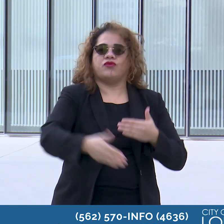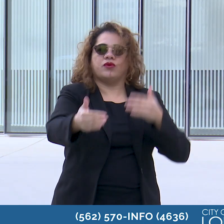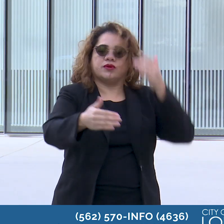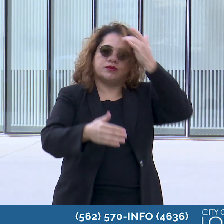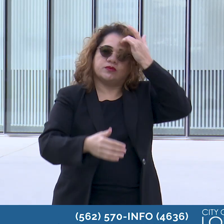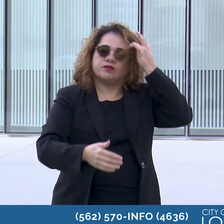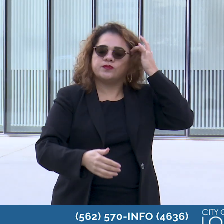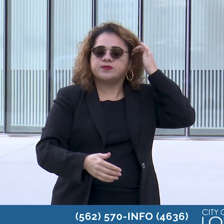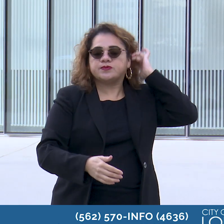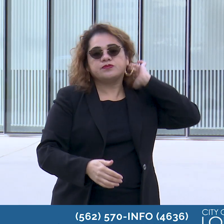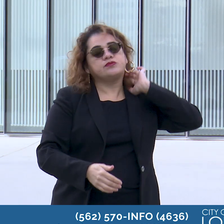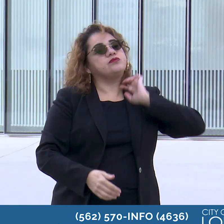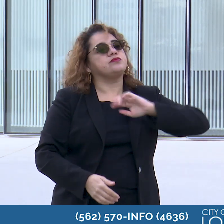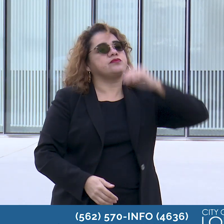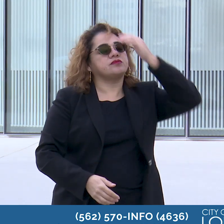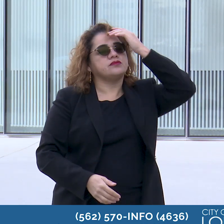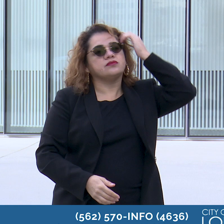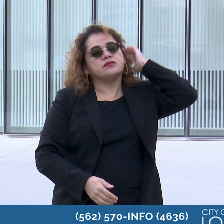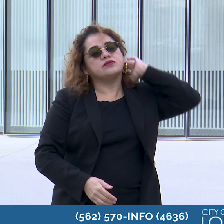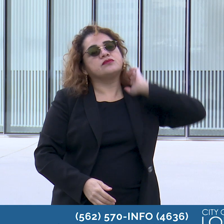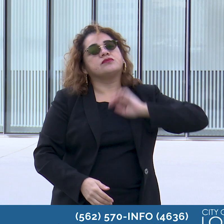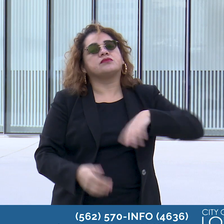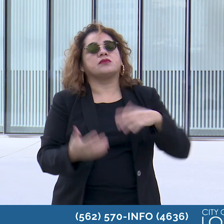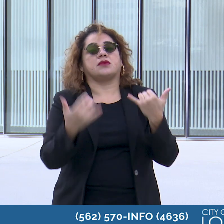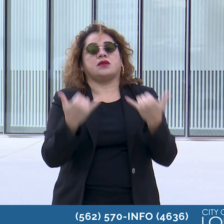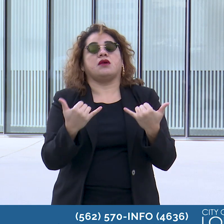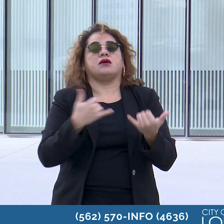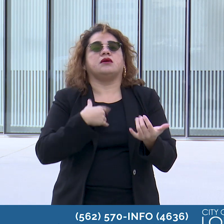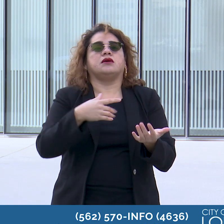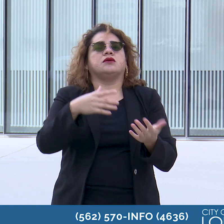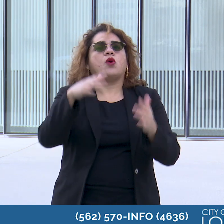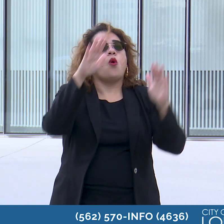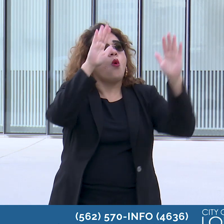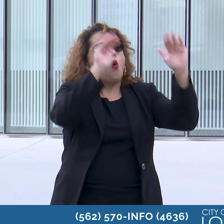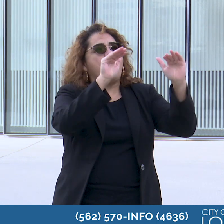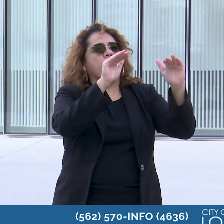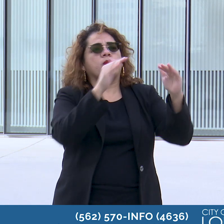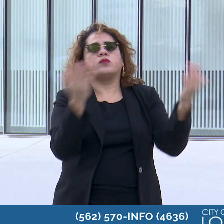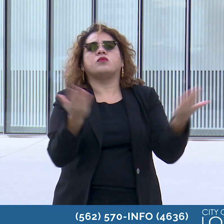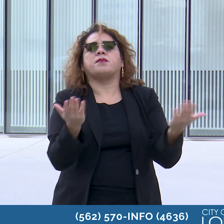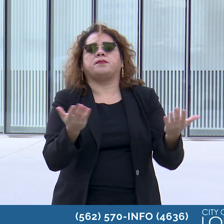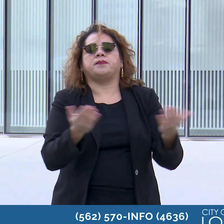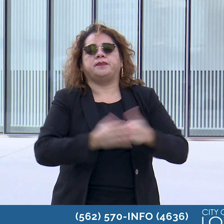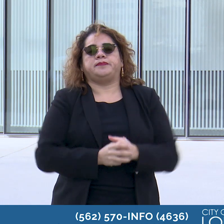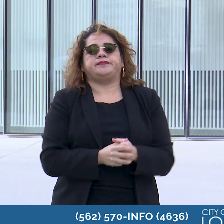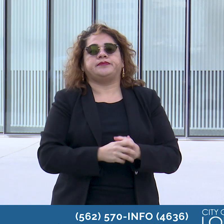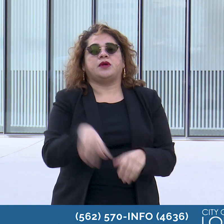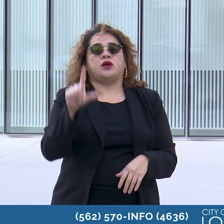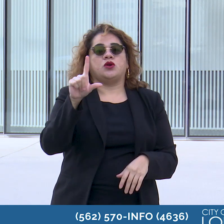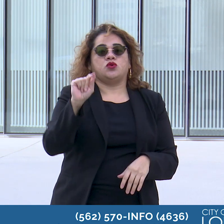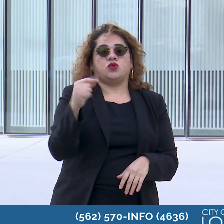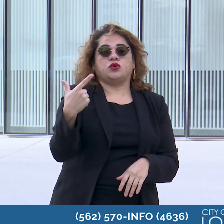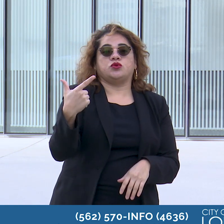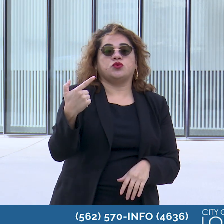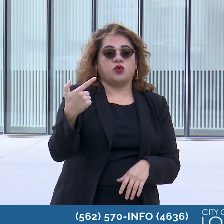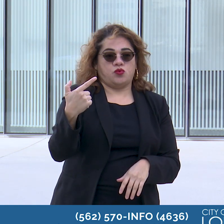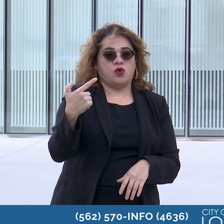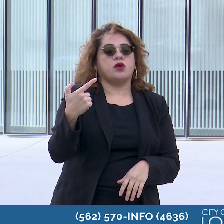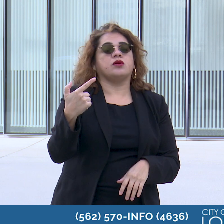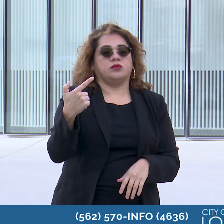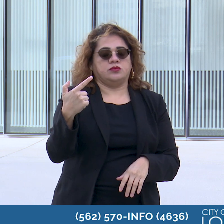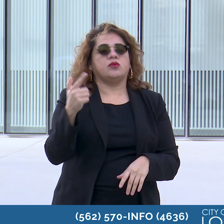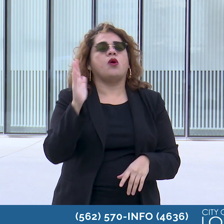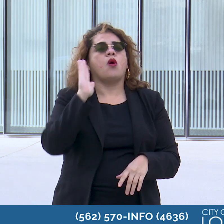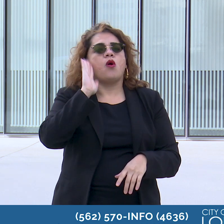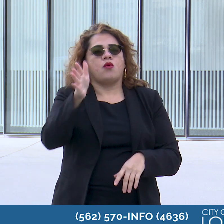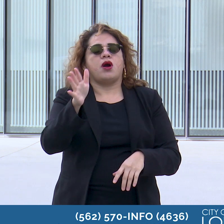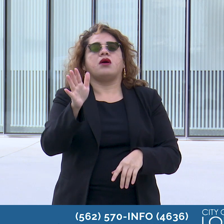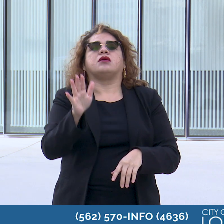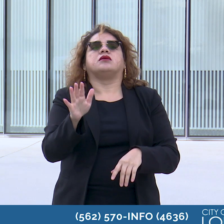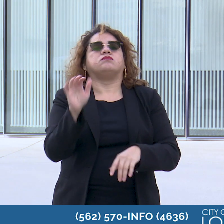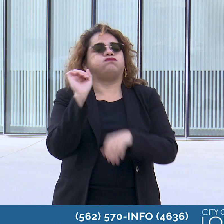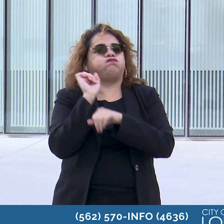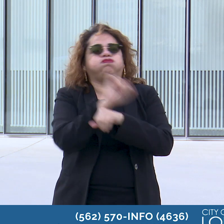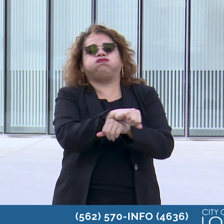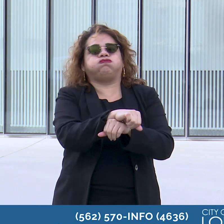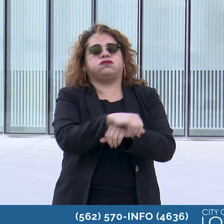Now, what brings us hope is that we know that in 2021 we are going to defeat COVID-19.